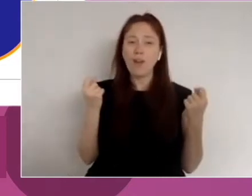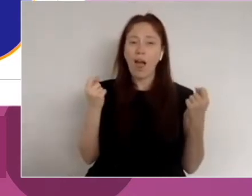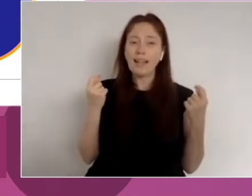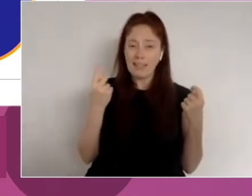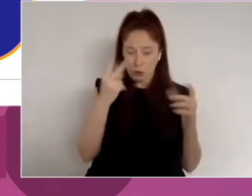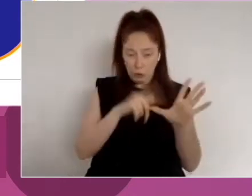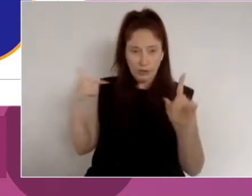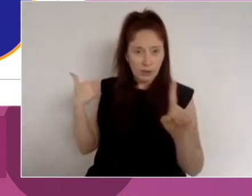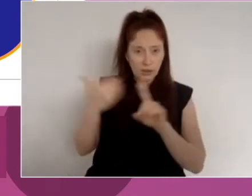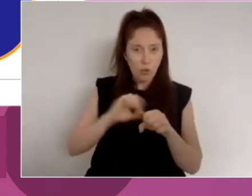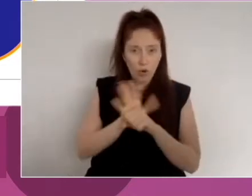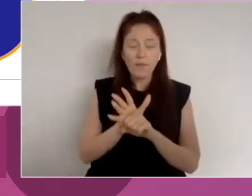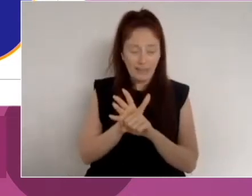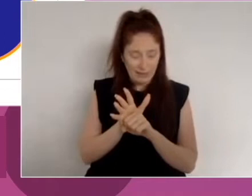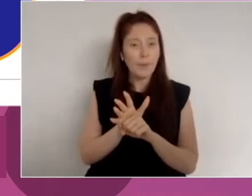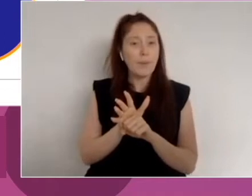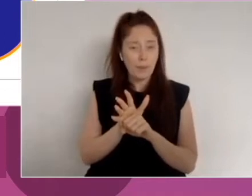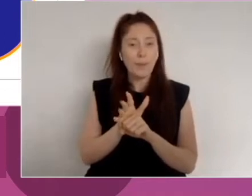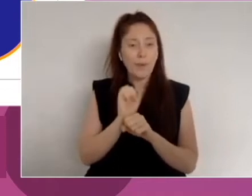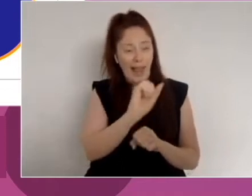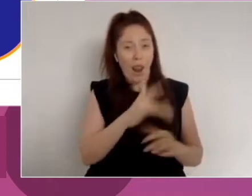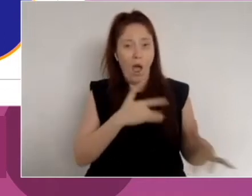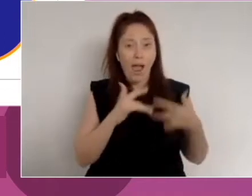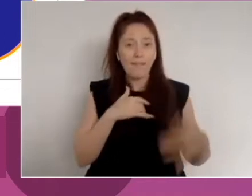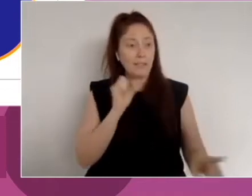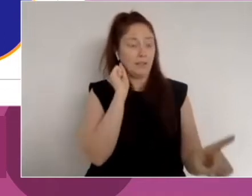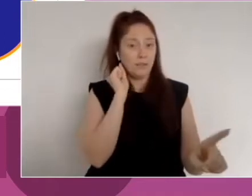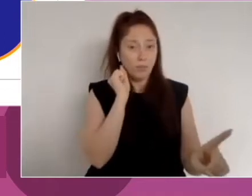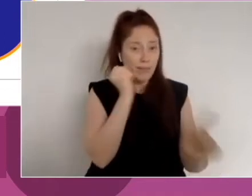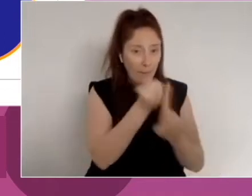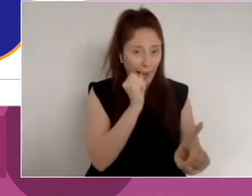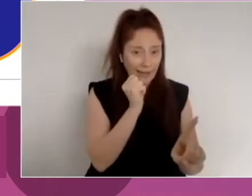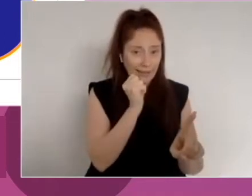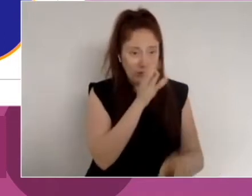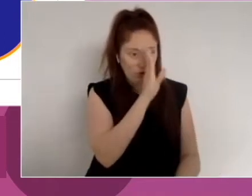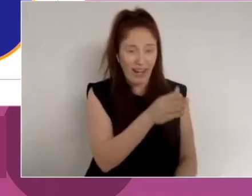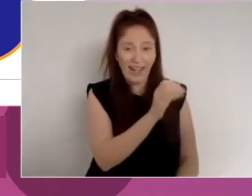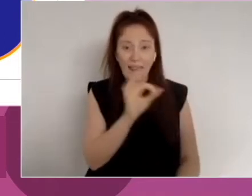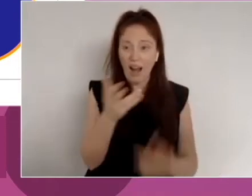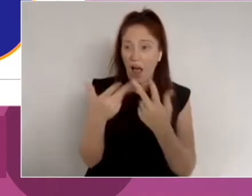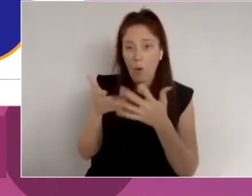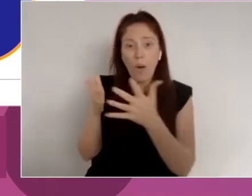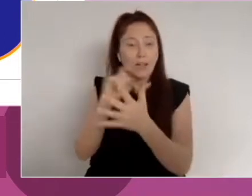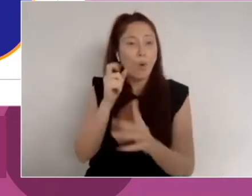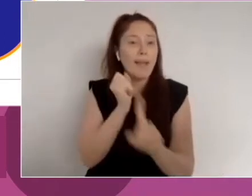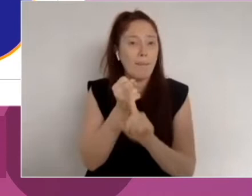indirectly impacted by the pandemic. It recognised the need for us to look at priority populations.